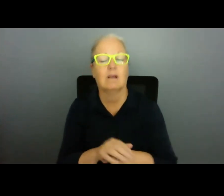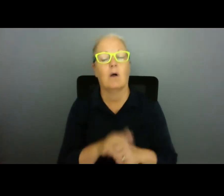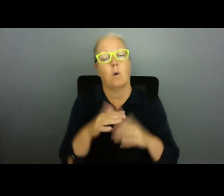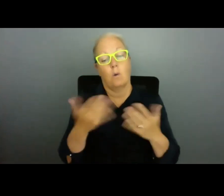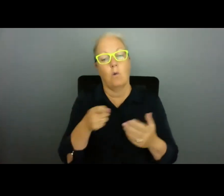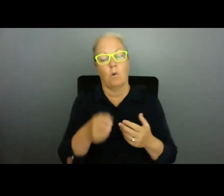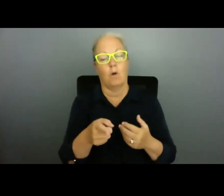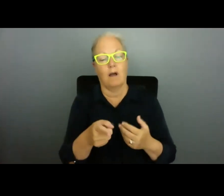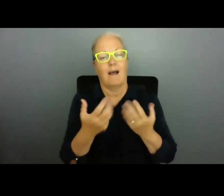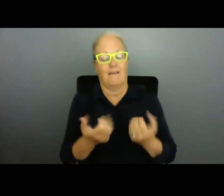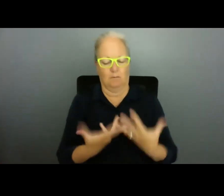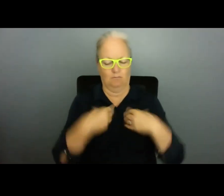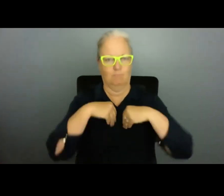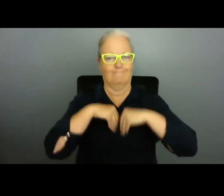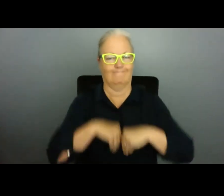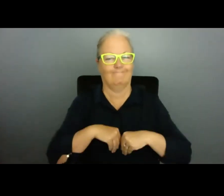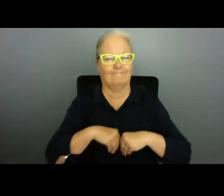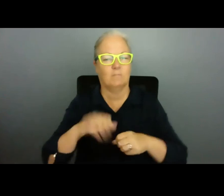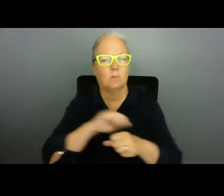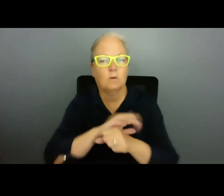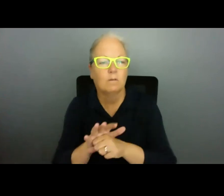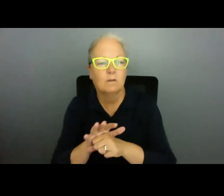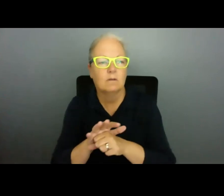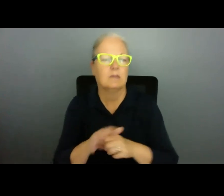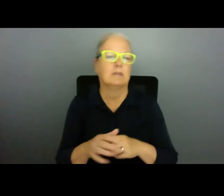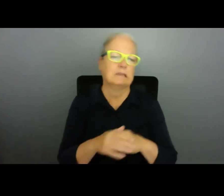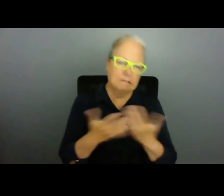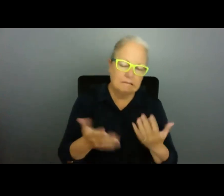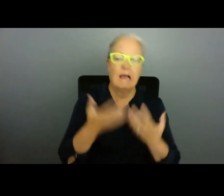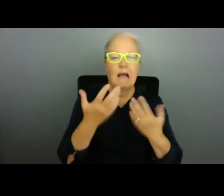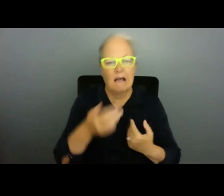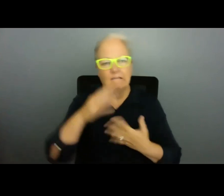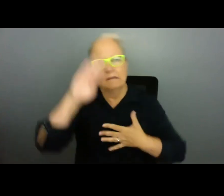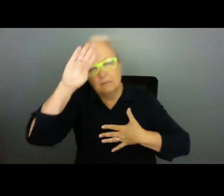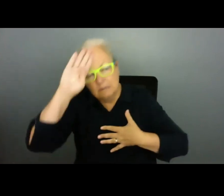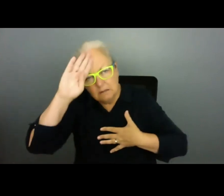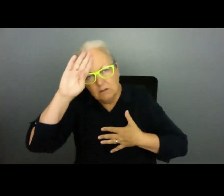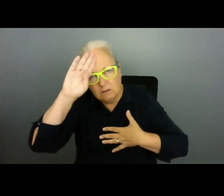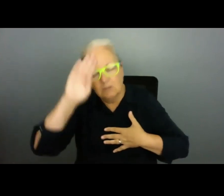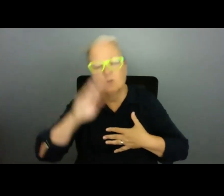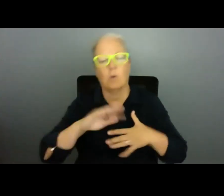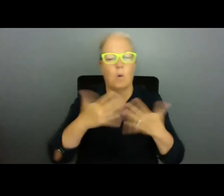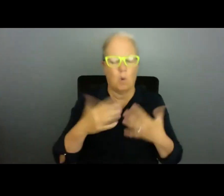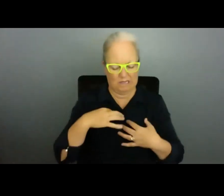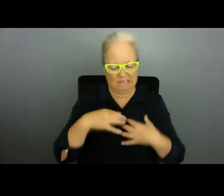risk mainly due to environmental barriers that limit effective protection against the virus and